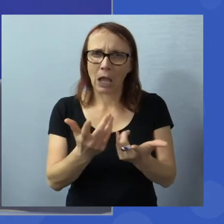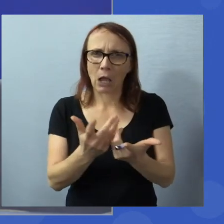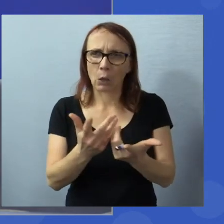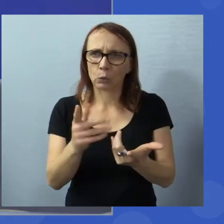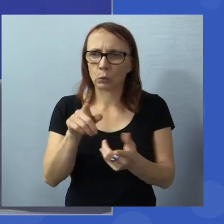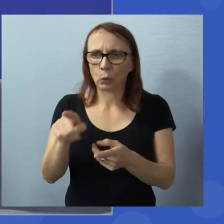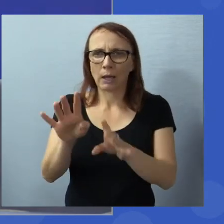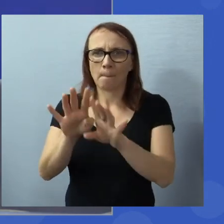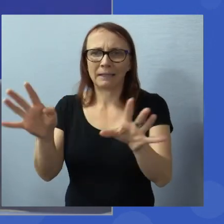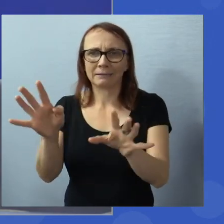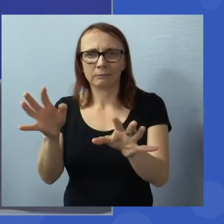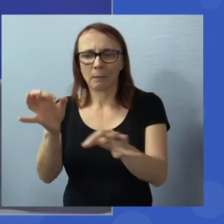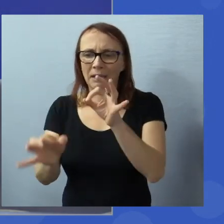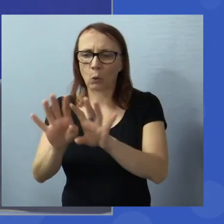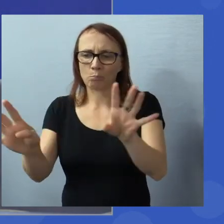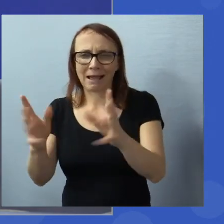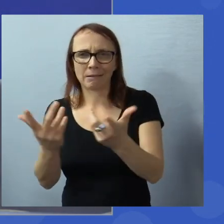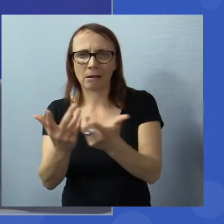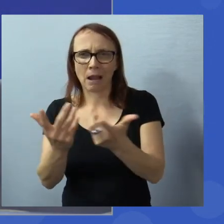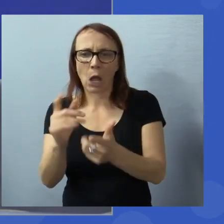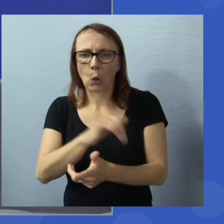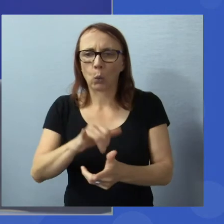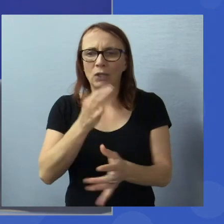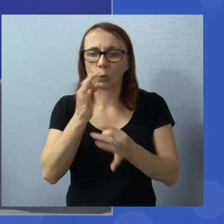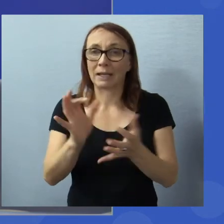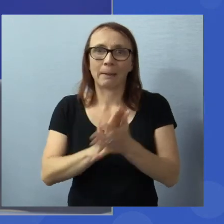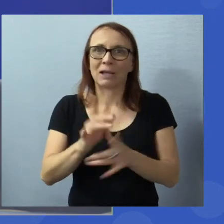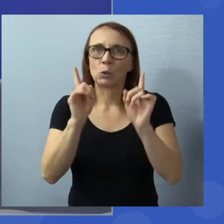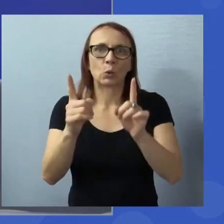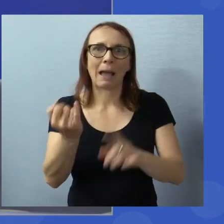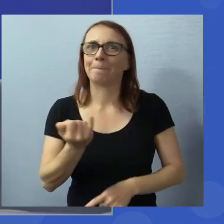questions to ask so you won't be blaming me at that point you'll be looking at